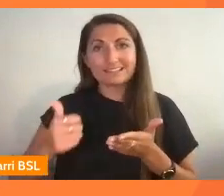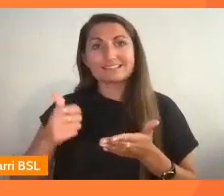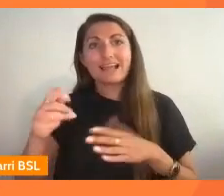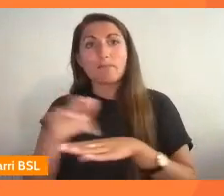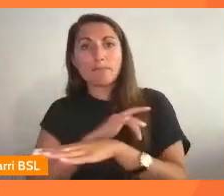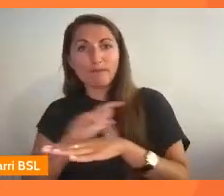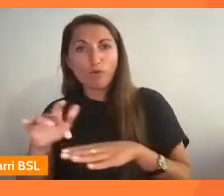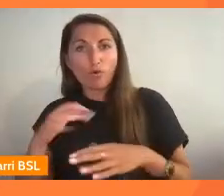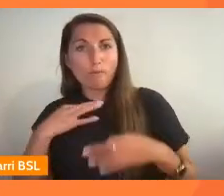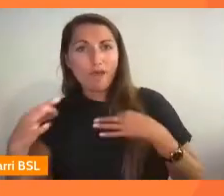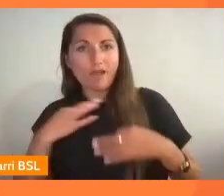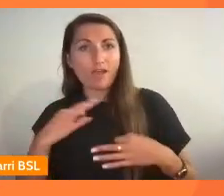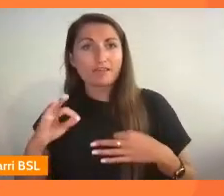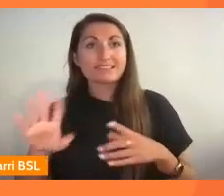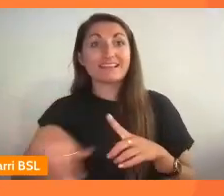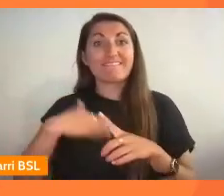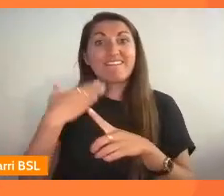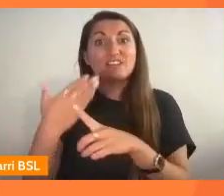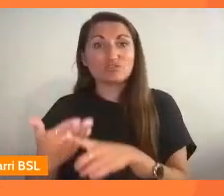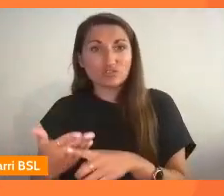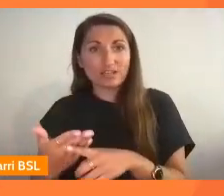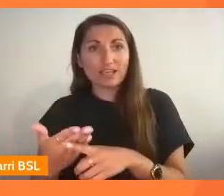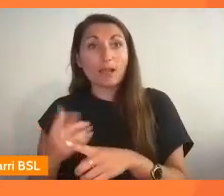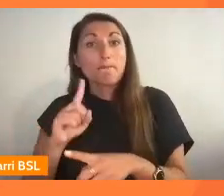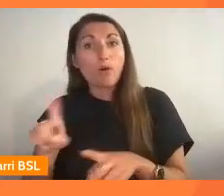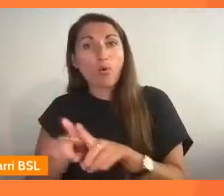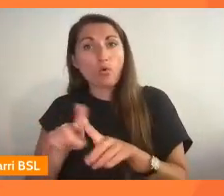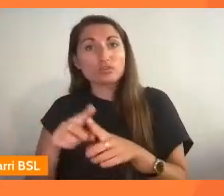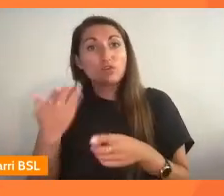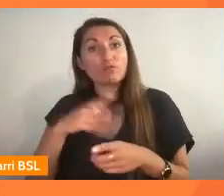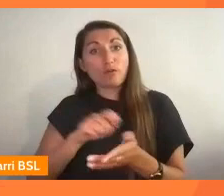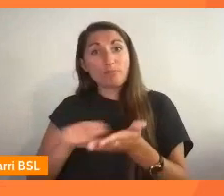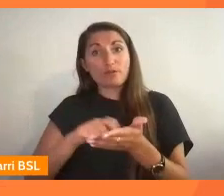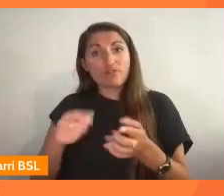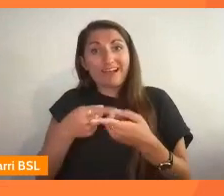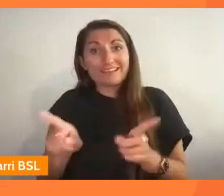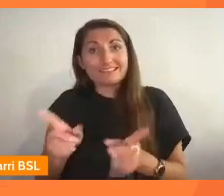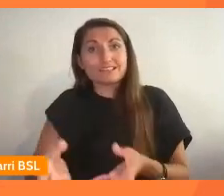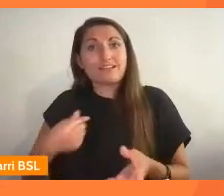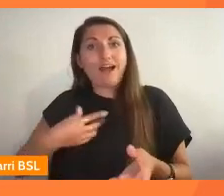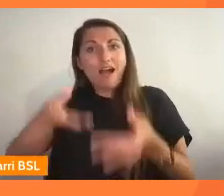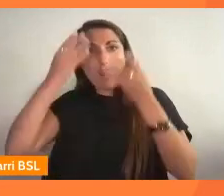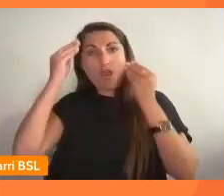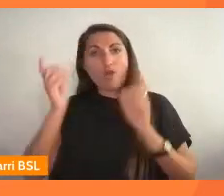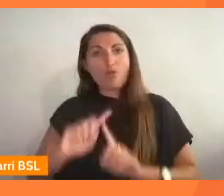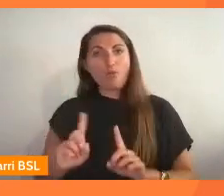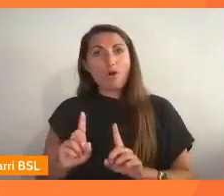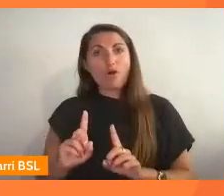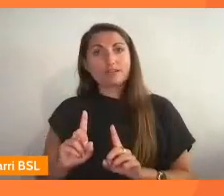And vice-versa, what could I learn from the practitioners